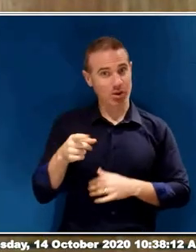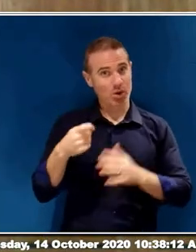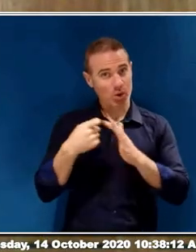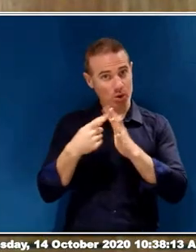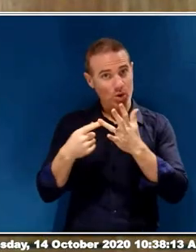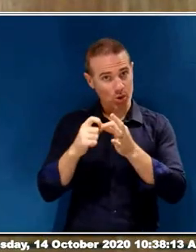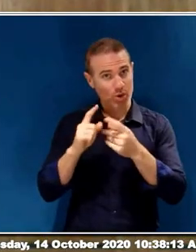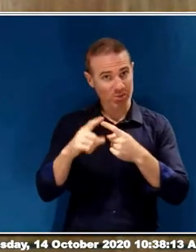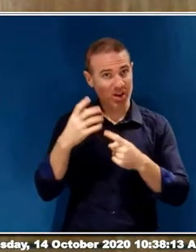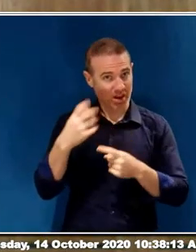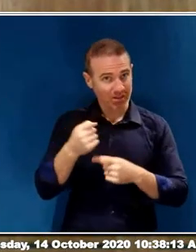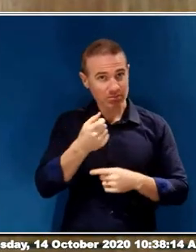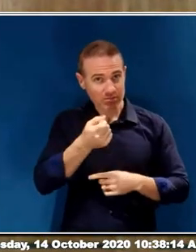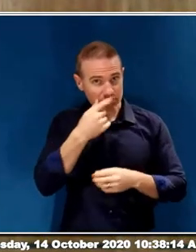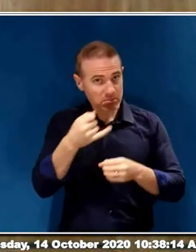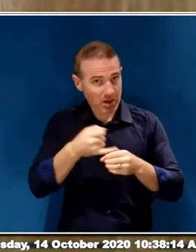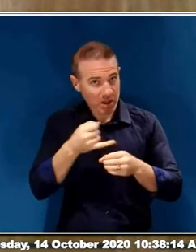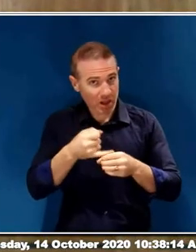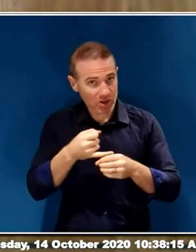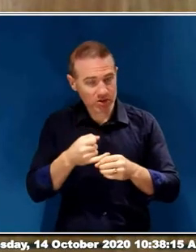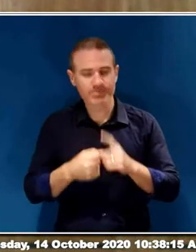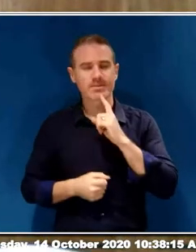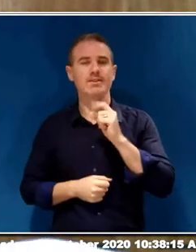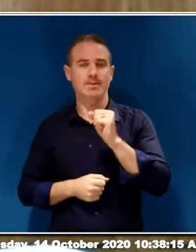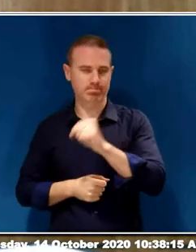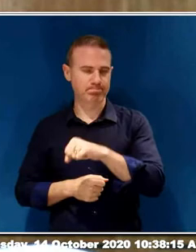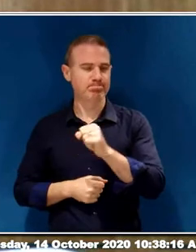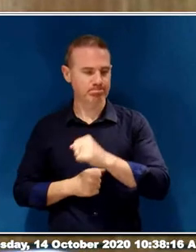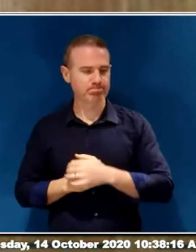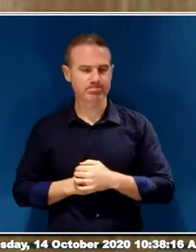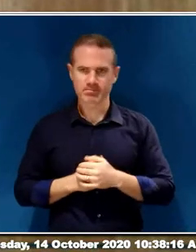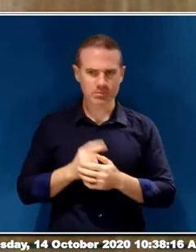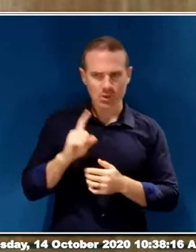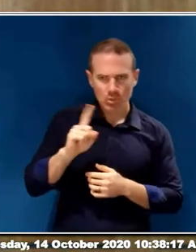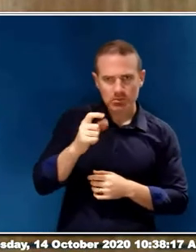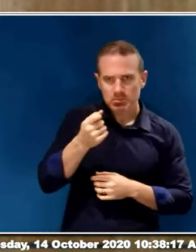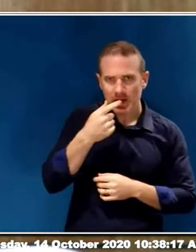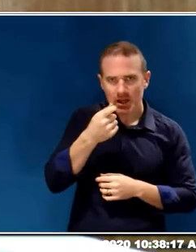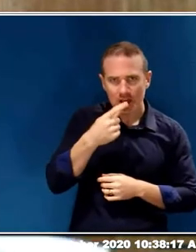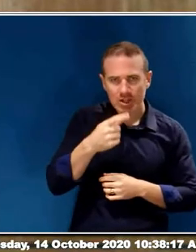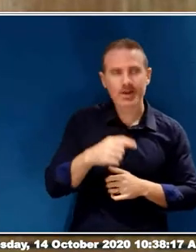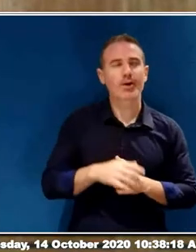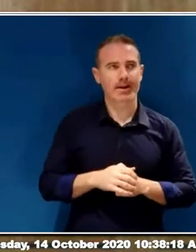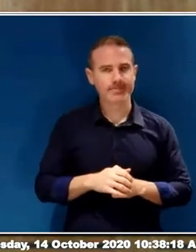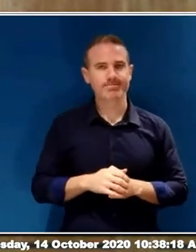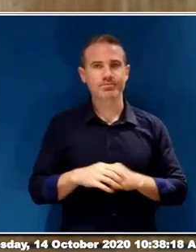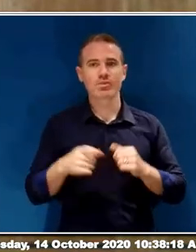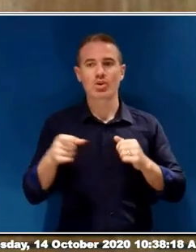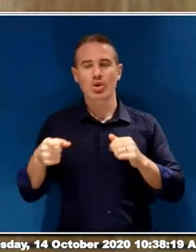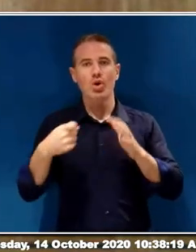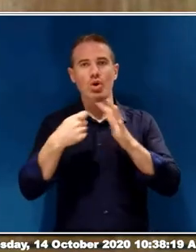Yes. And what was that? Kobe needed to transition from one medication that he was on,